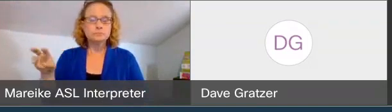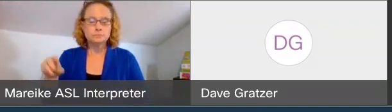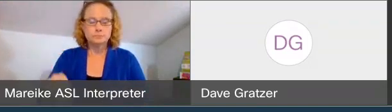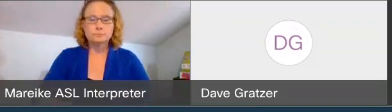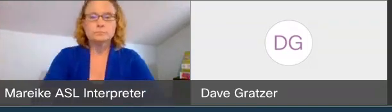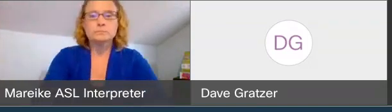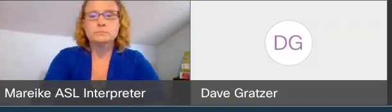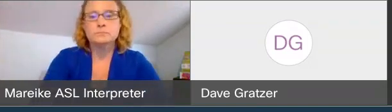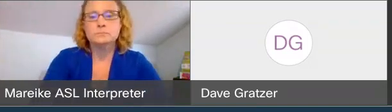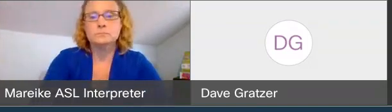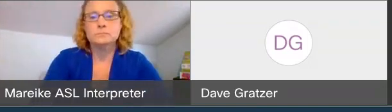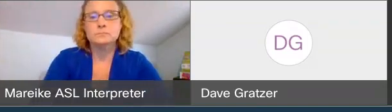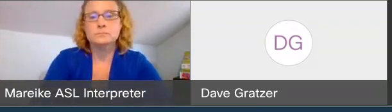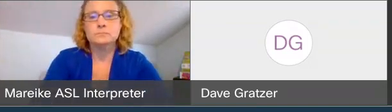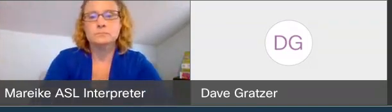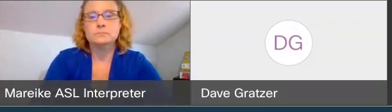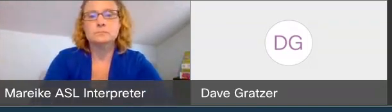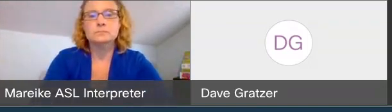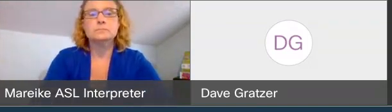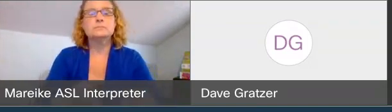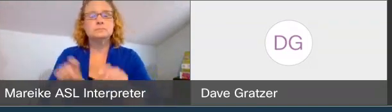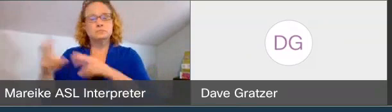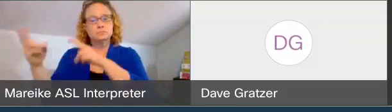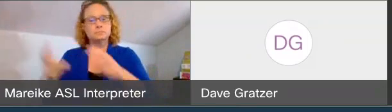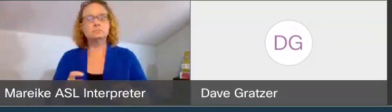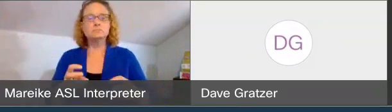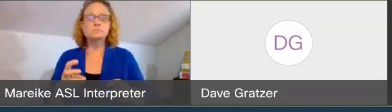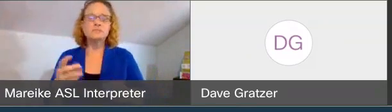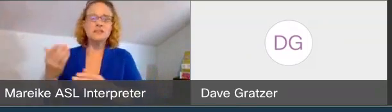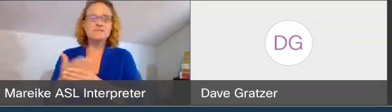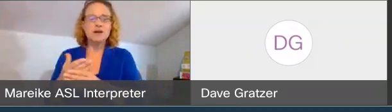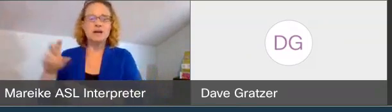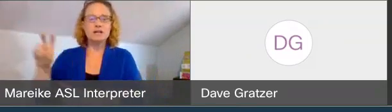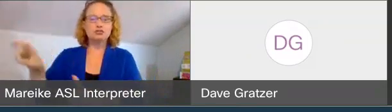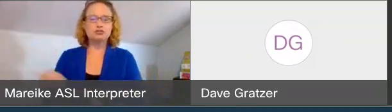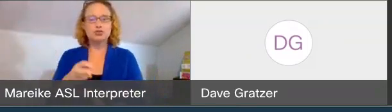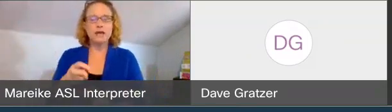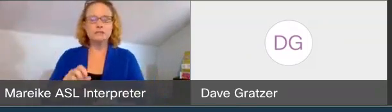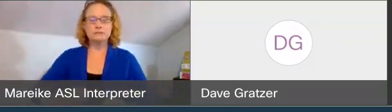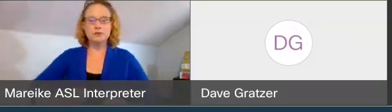And you can also download it in the file transfer box that should be appearing on your screen.